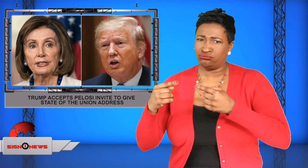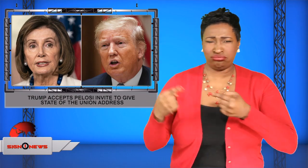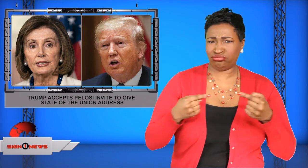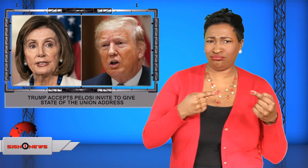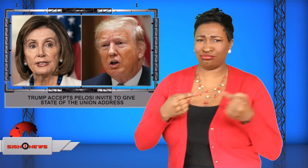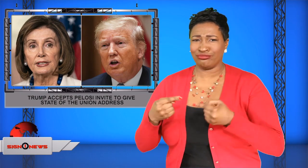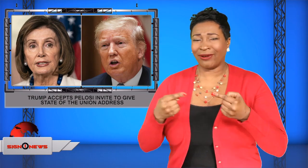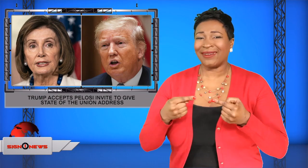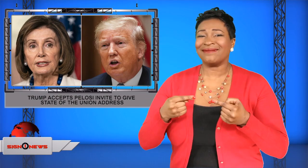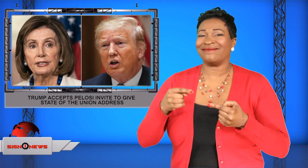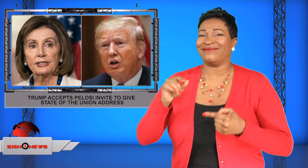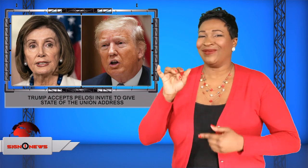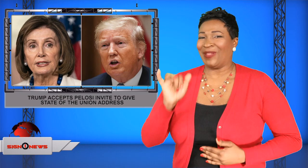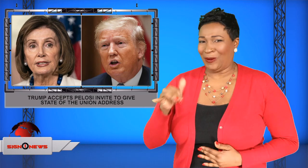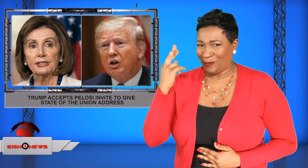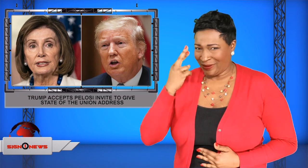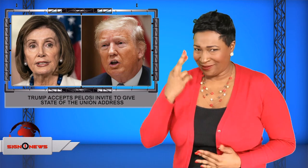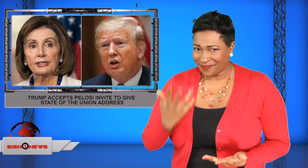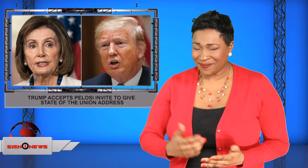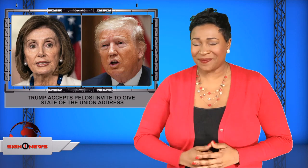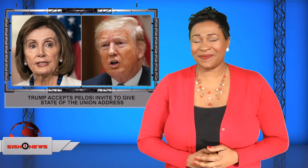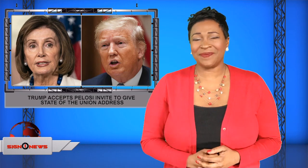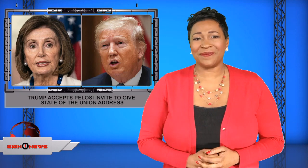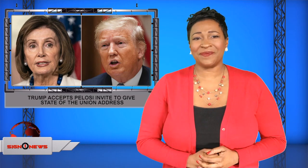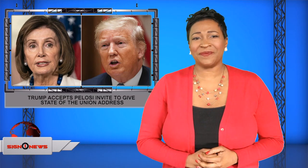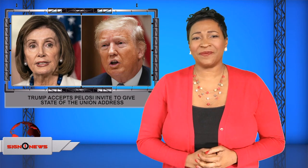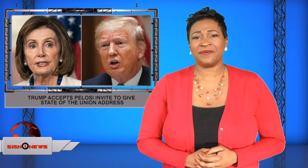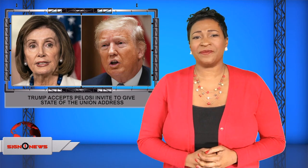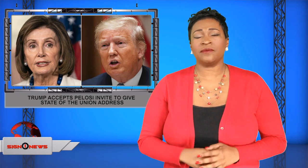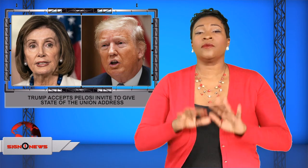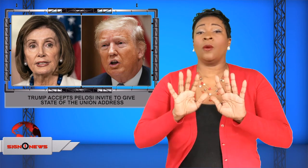over the federal government shutdown.